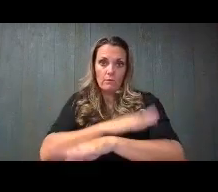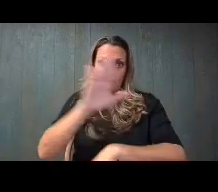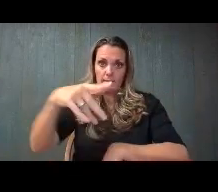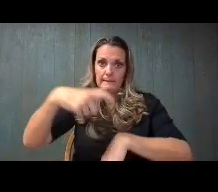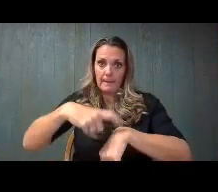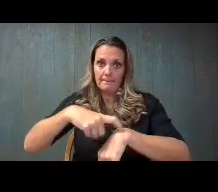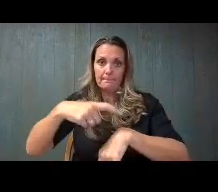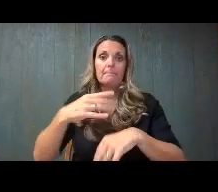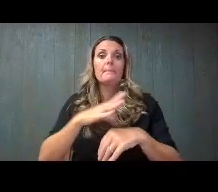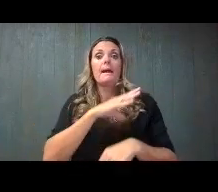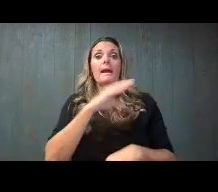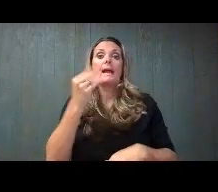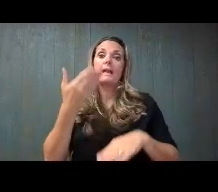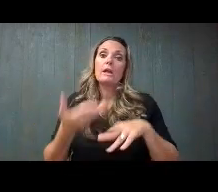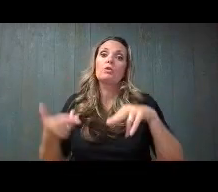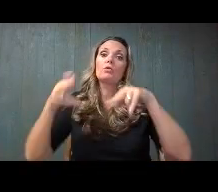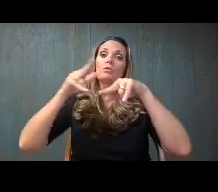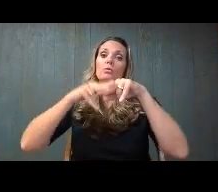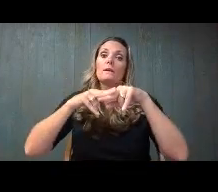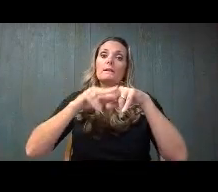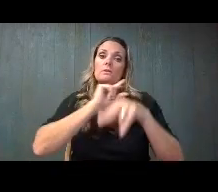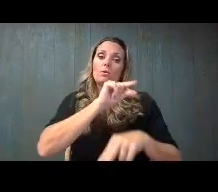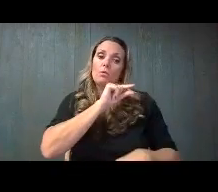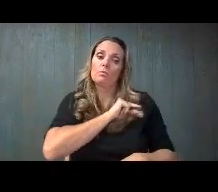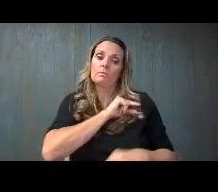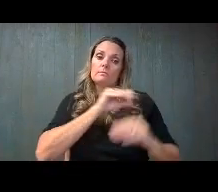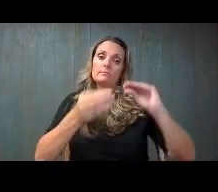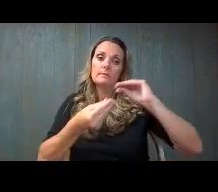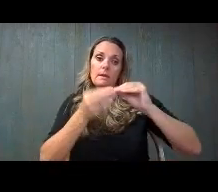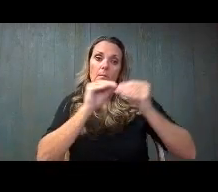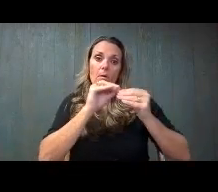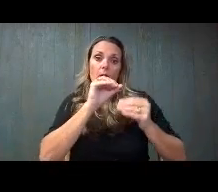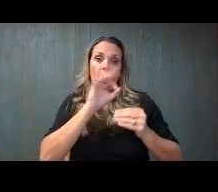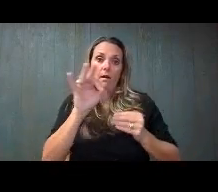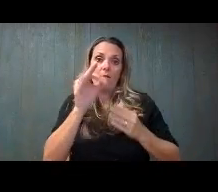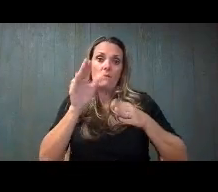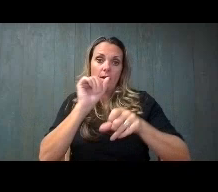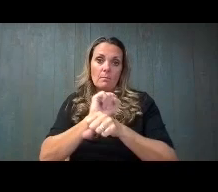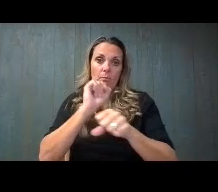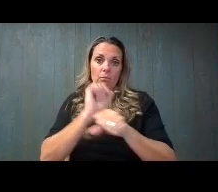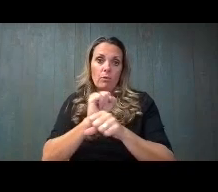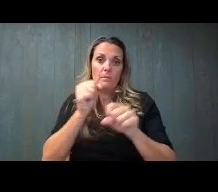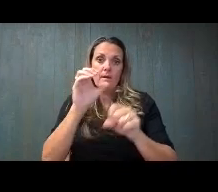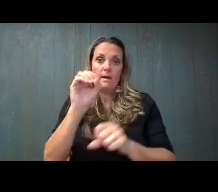and increasing the quantity and quality of employment outcomes to VR applicants